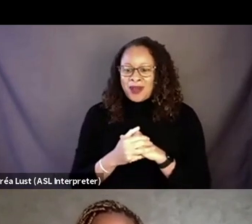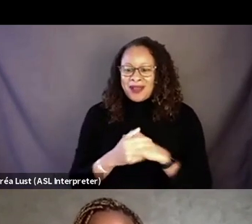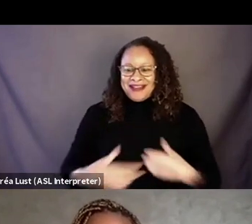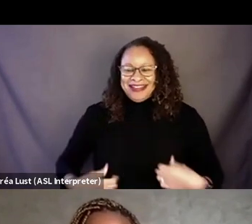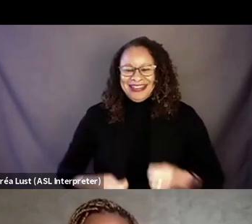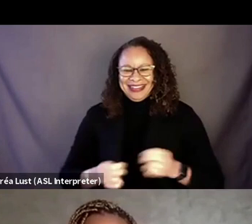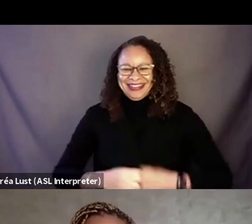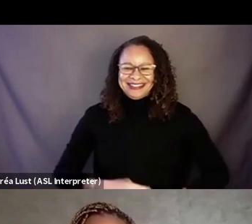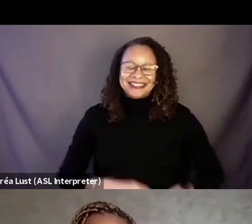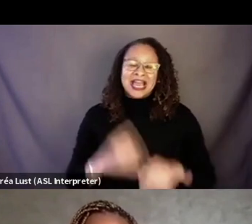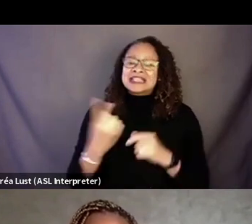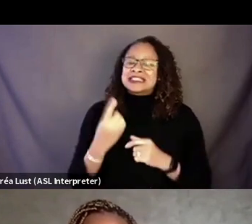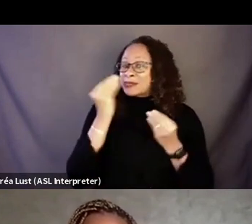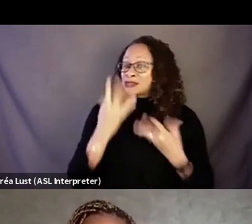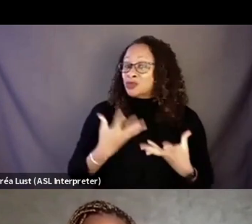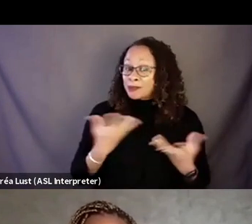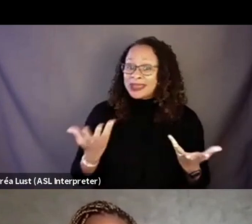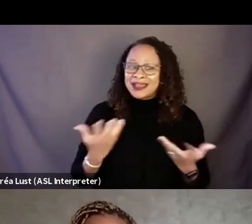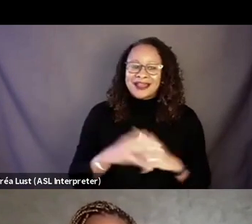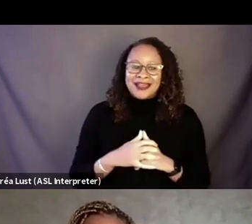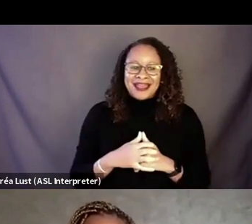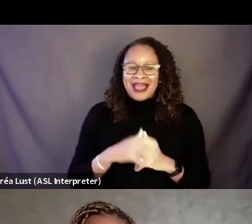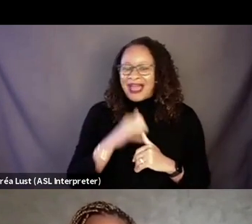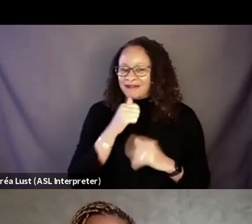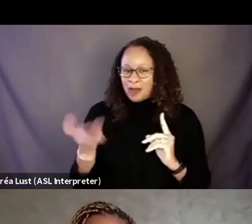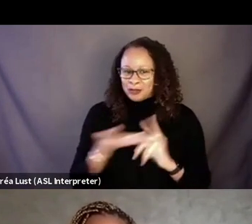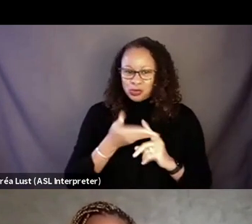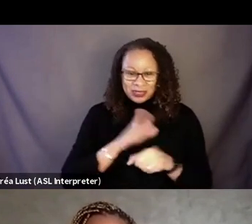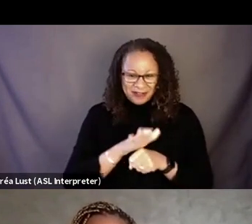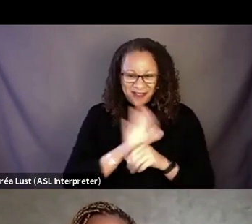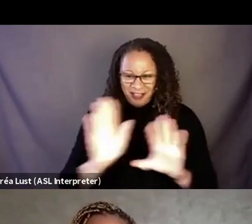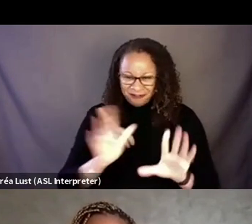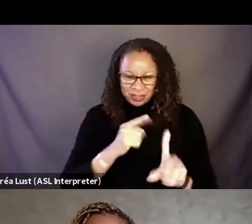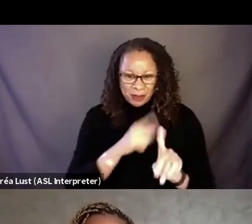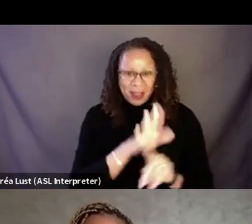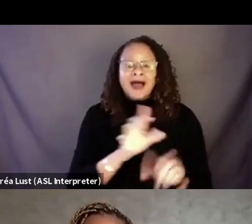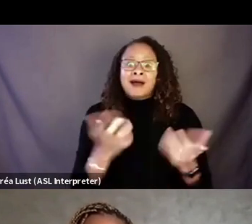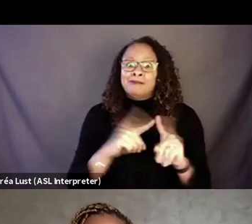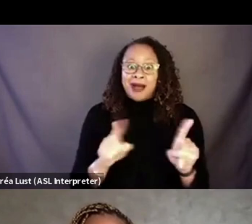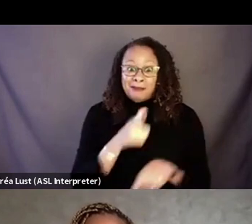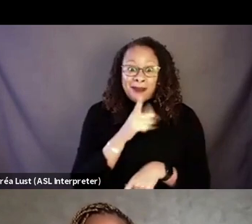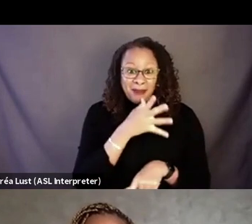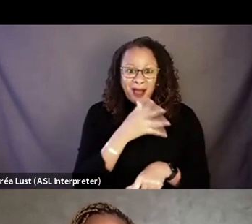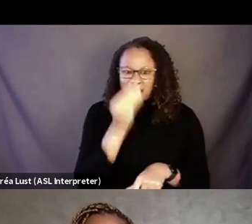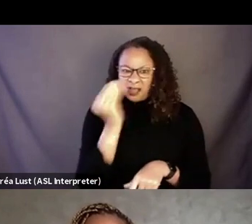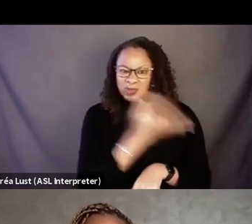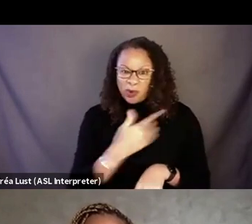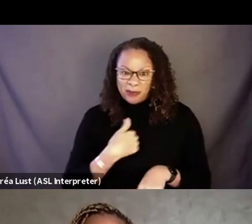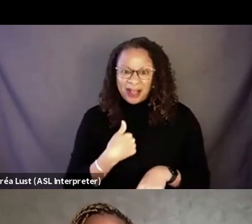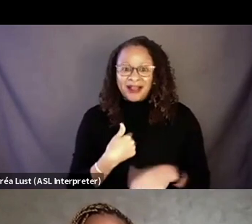but something told me that I hadn't been persuasive enough. Indeed she went and the next thing I know she has reviewed